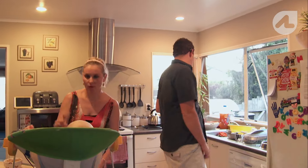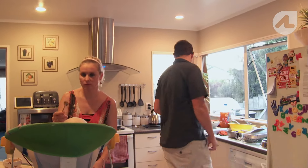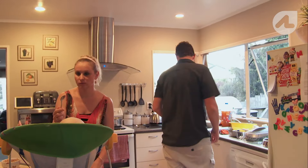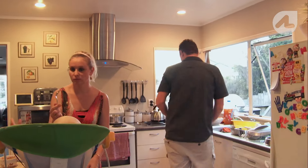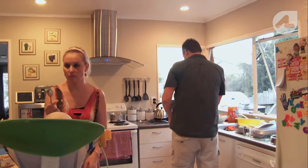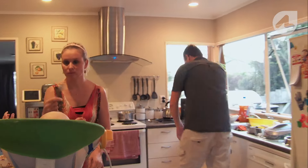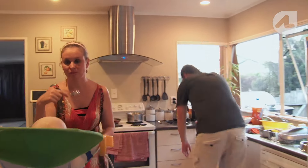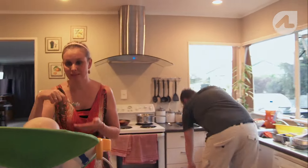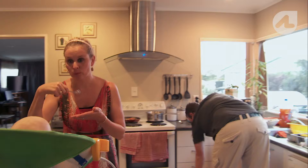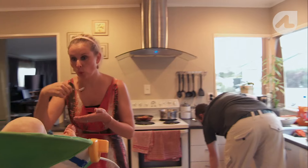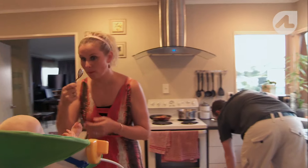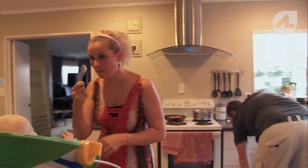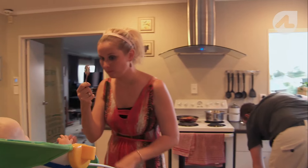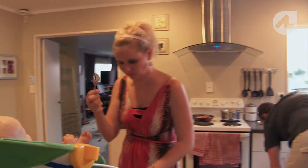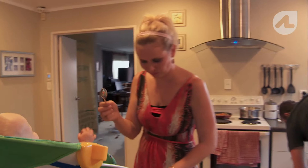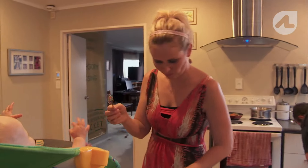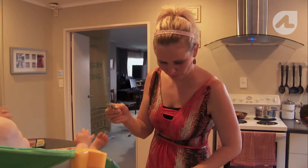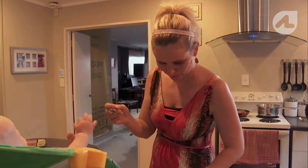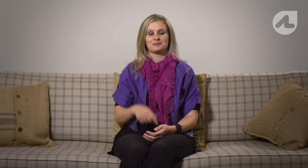It's a spoon, look...spoon.